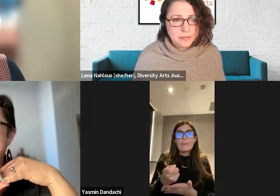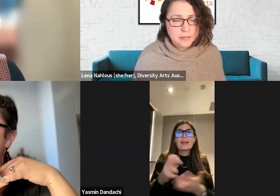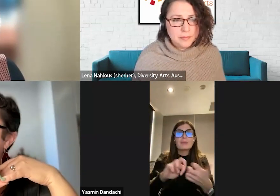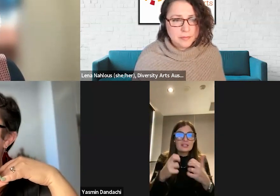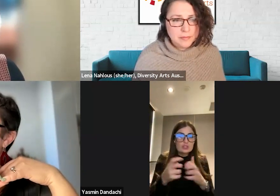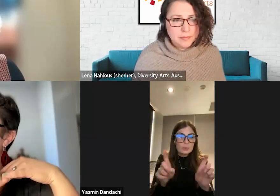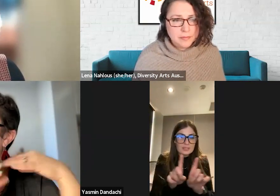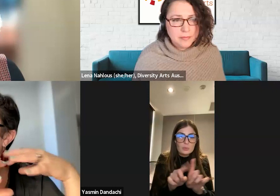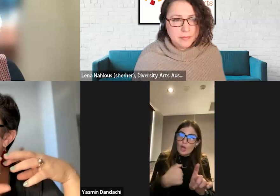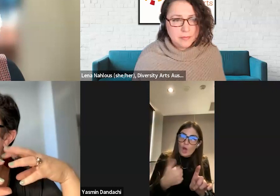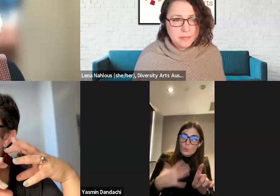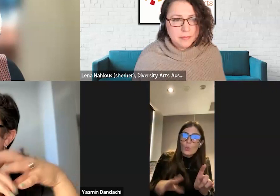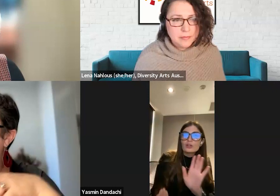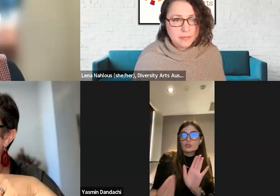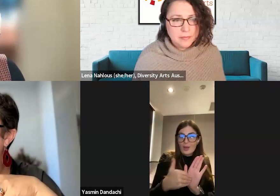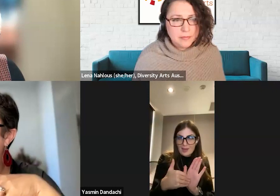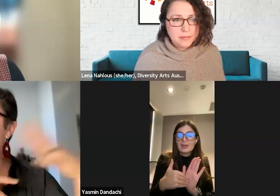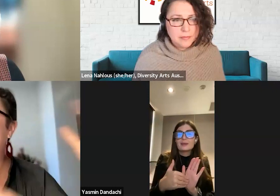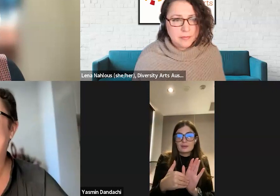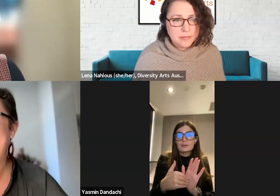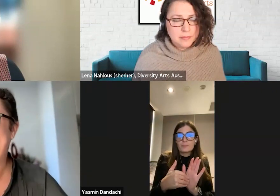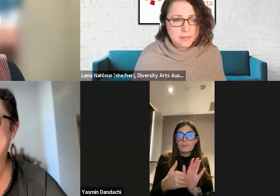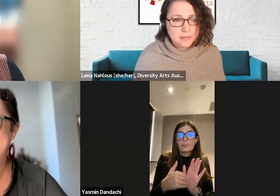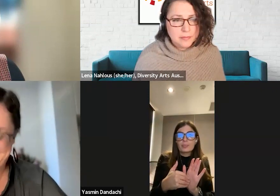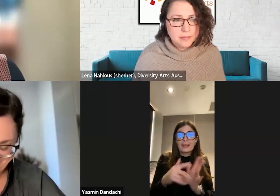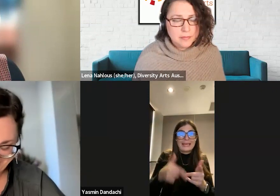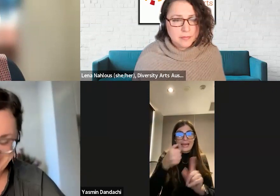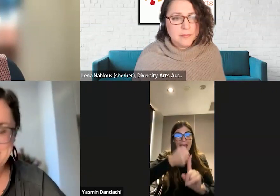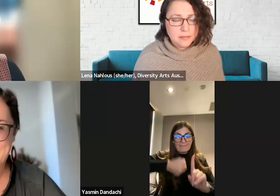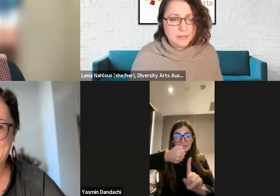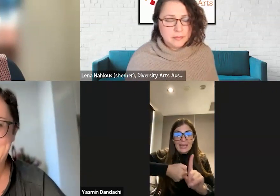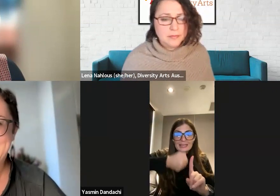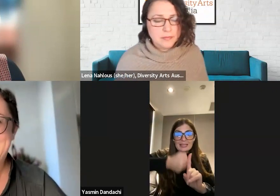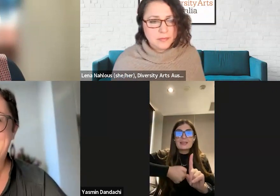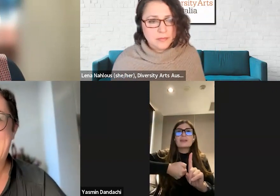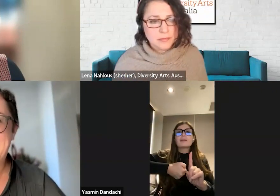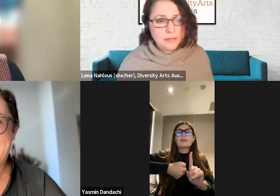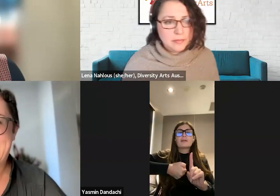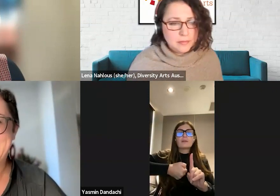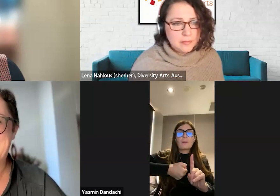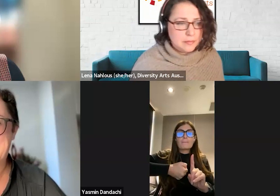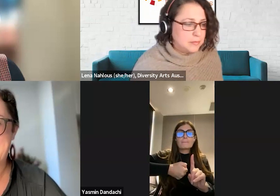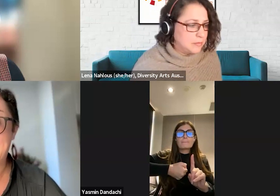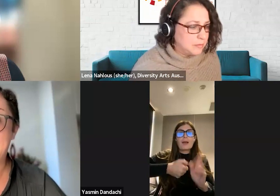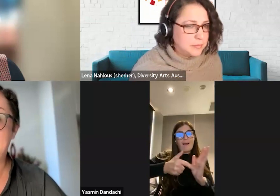add is that in no way in advocating for unpaid board members,